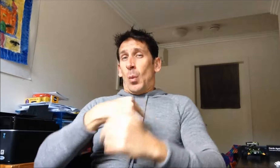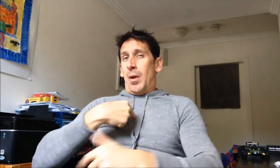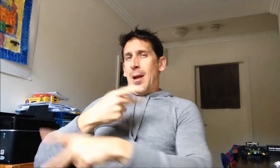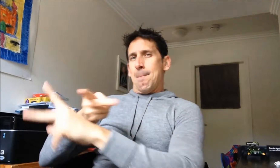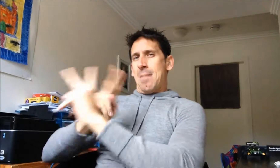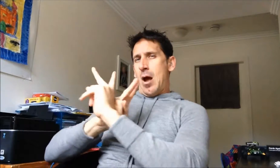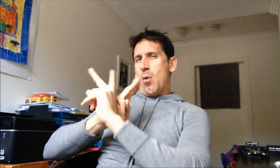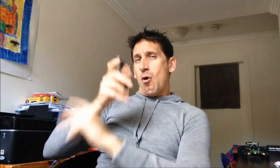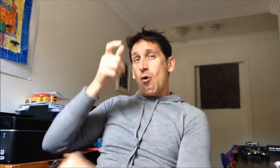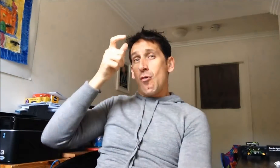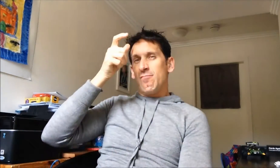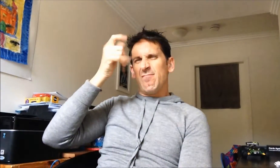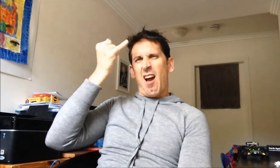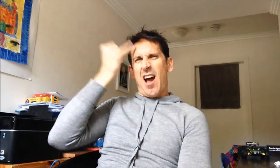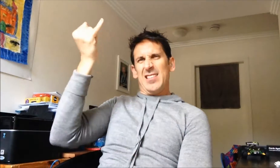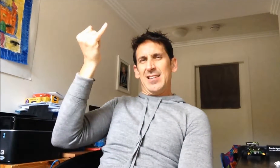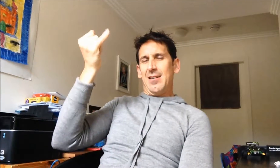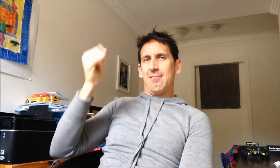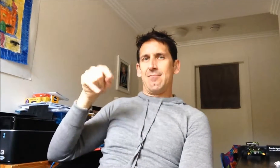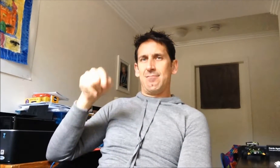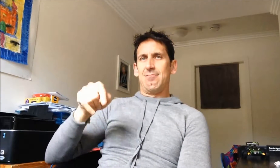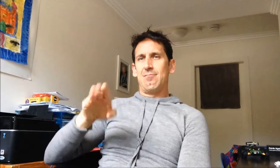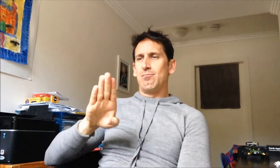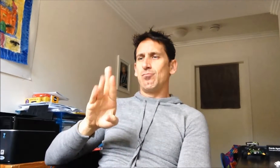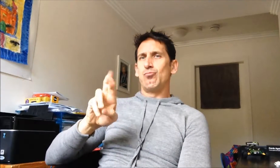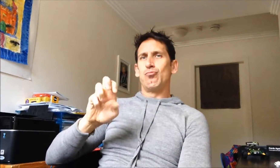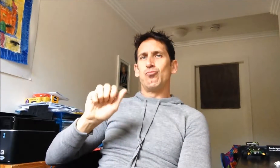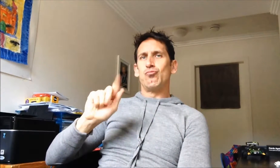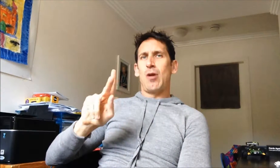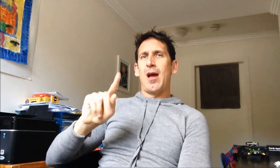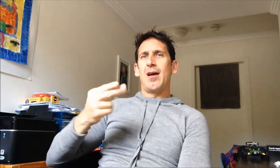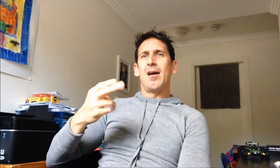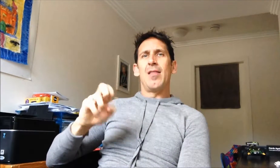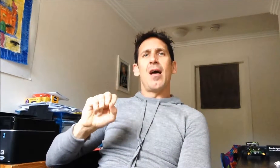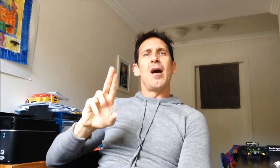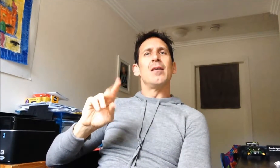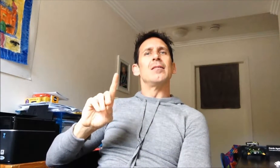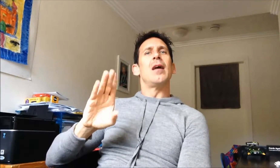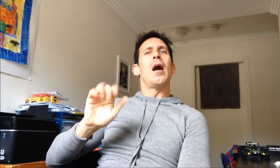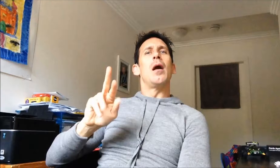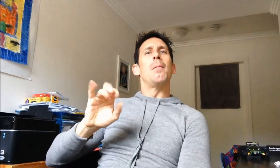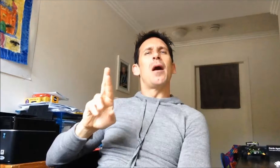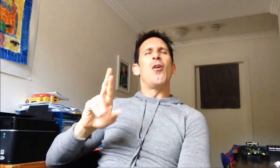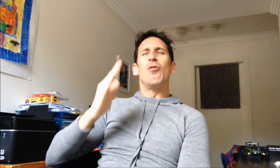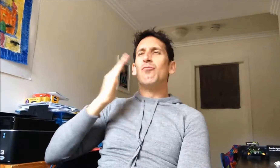We borrowed the concept of breaking the sound barrier.